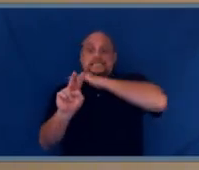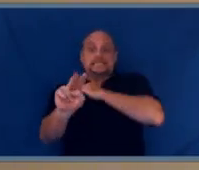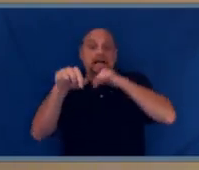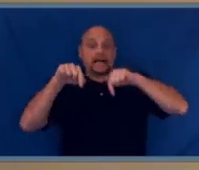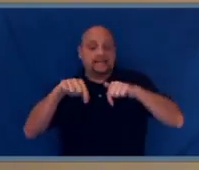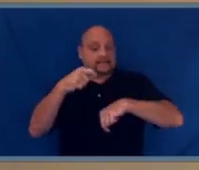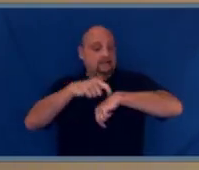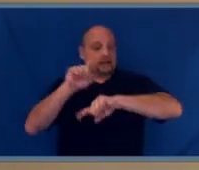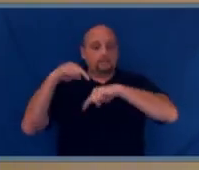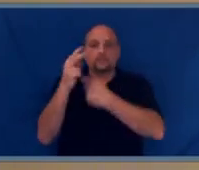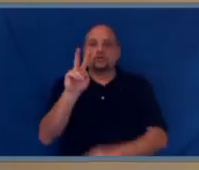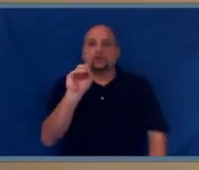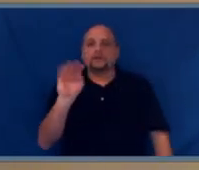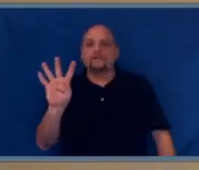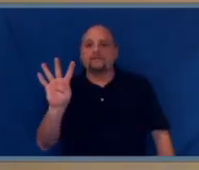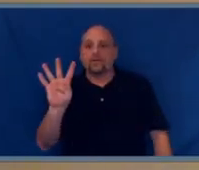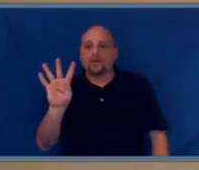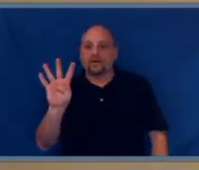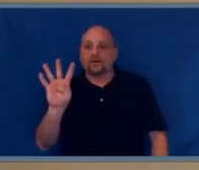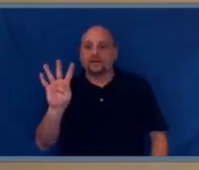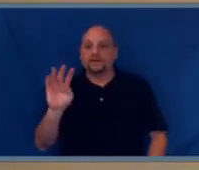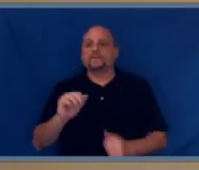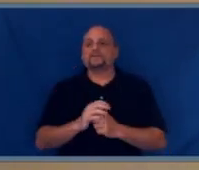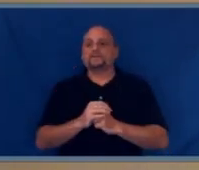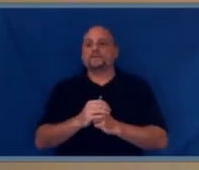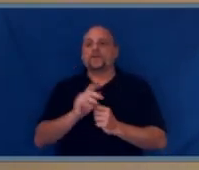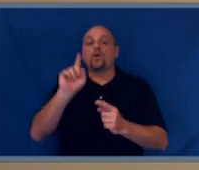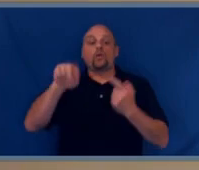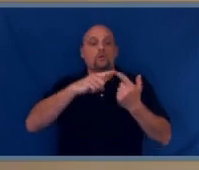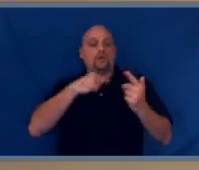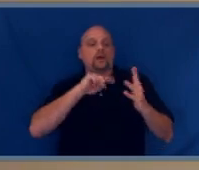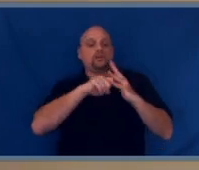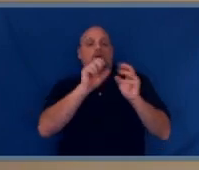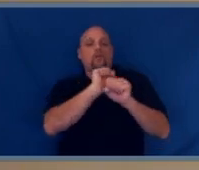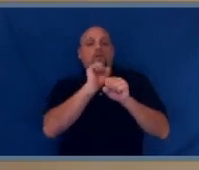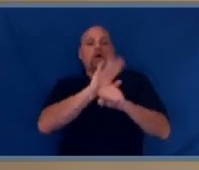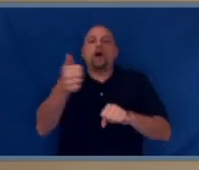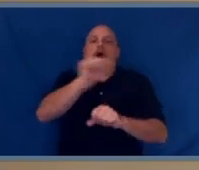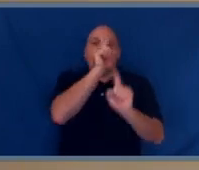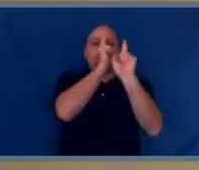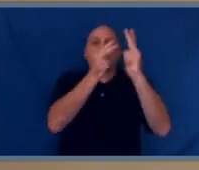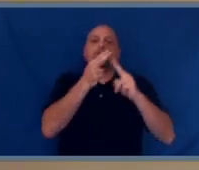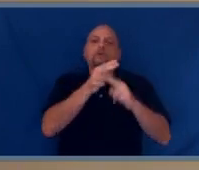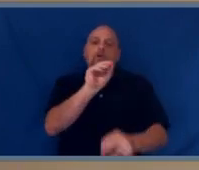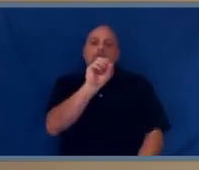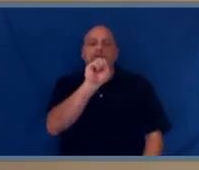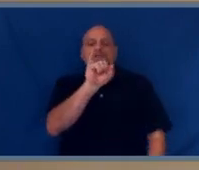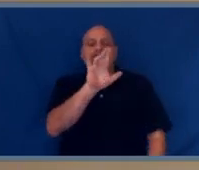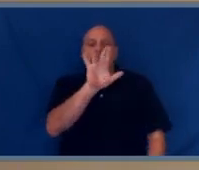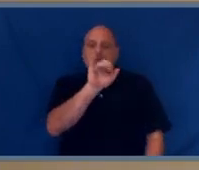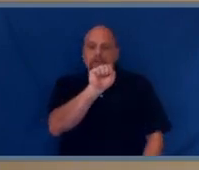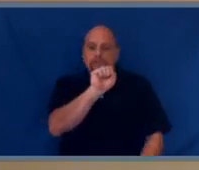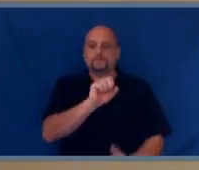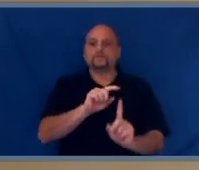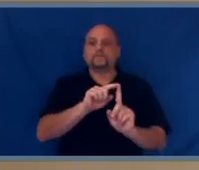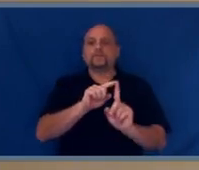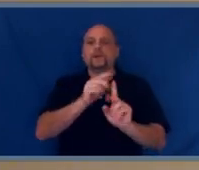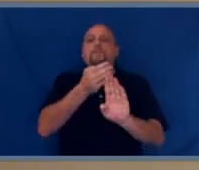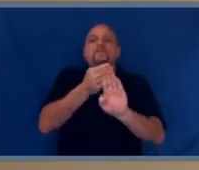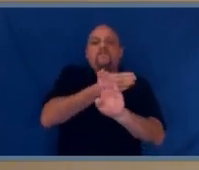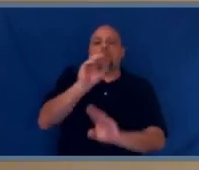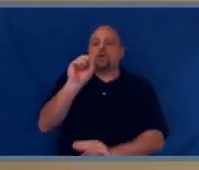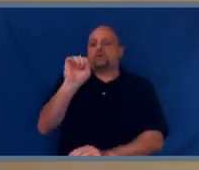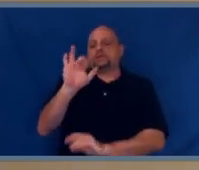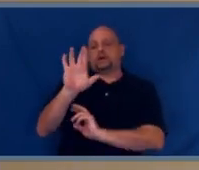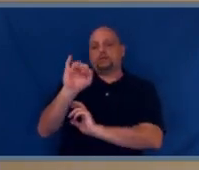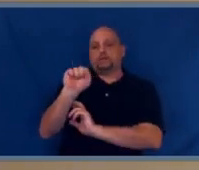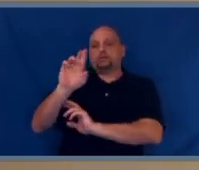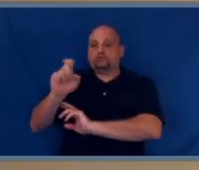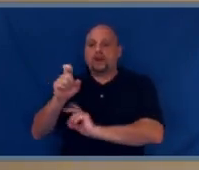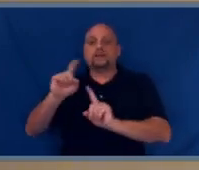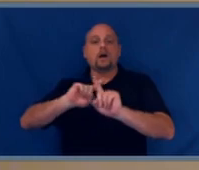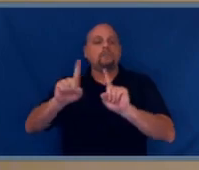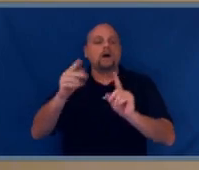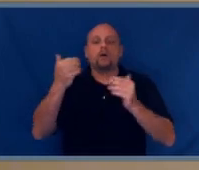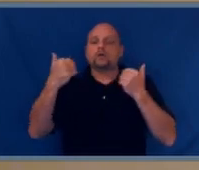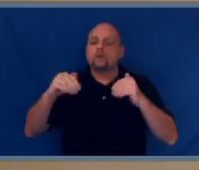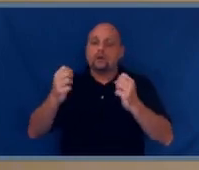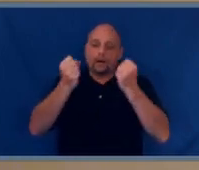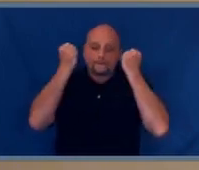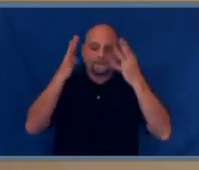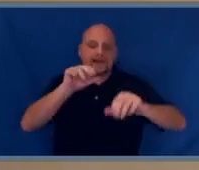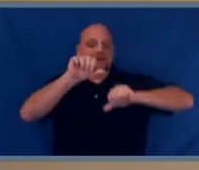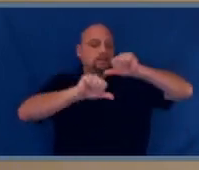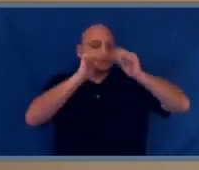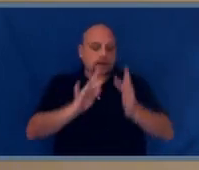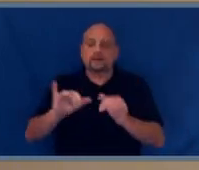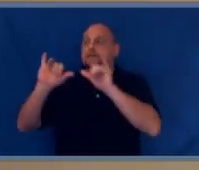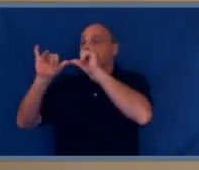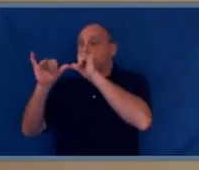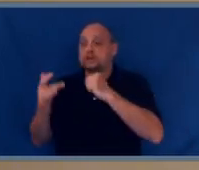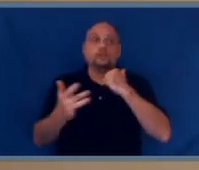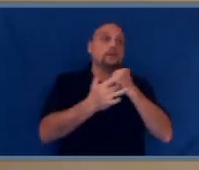SINCE STWOUR.